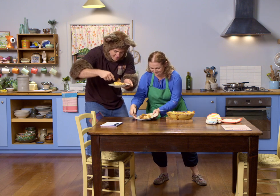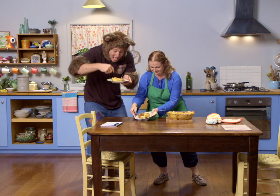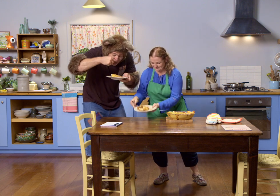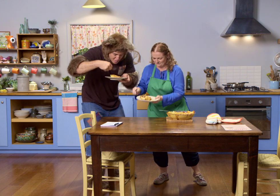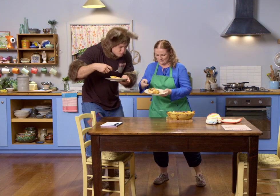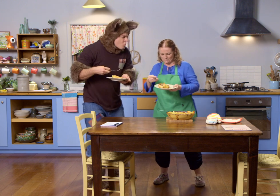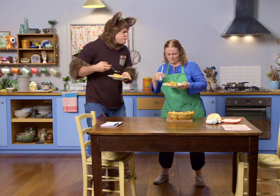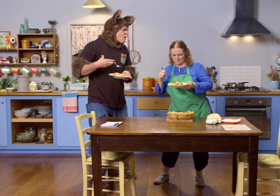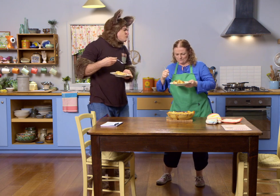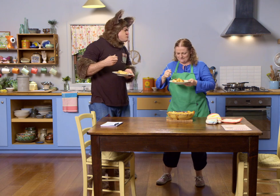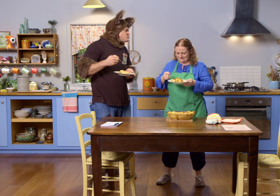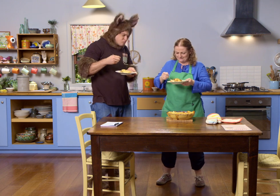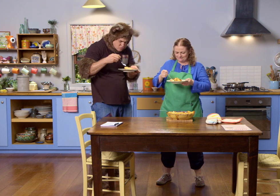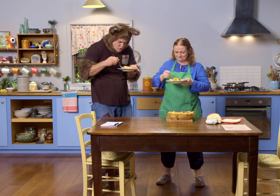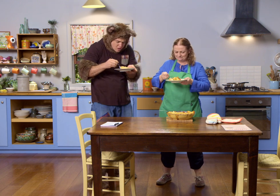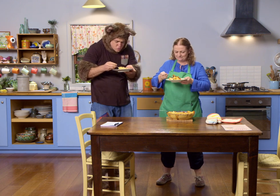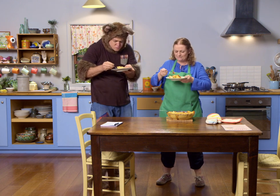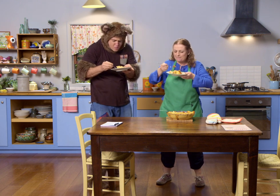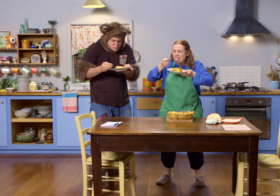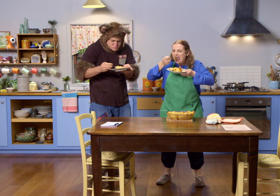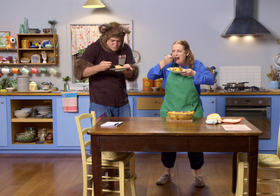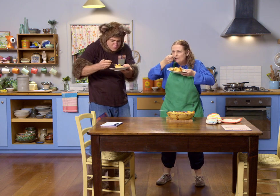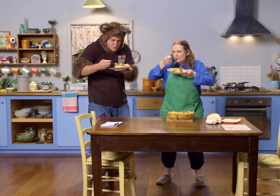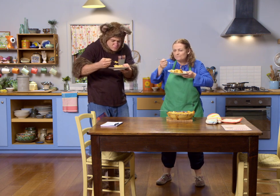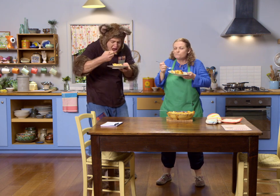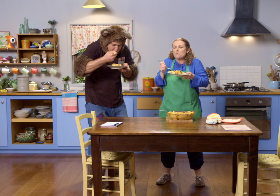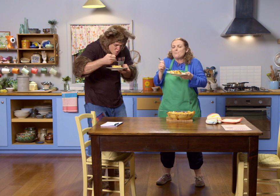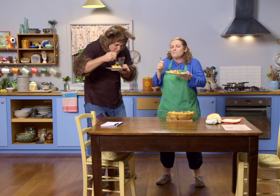Om, nom, nom, nom. Mm-mm! Yummy!